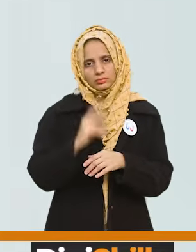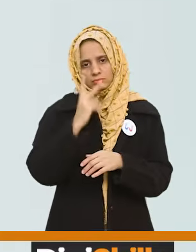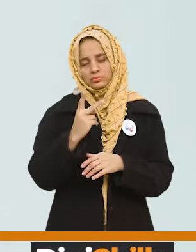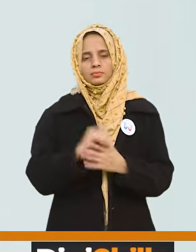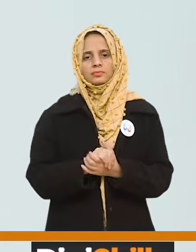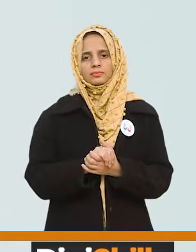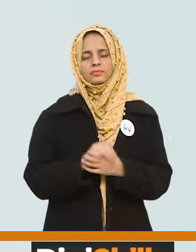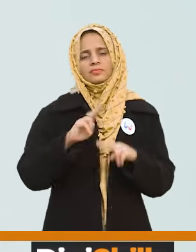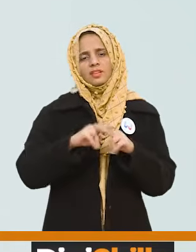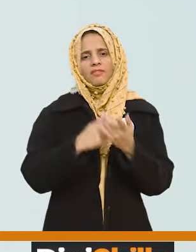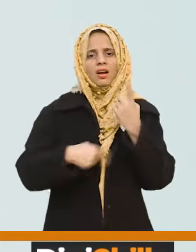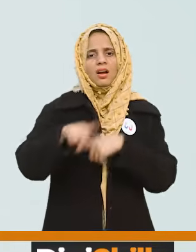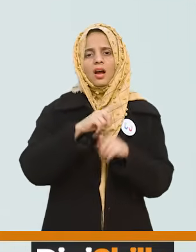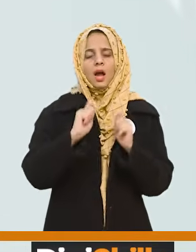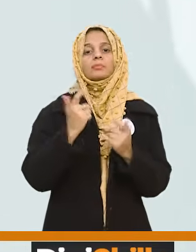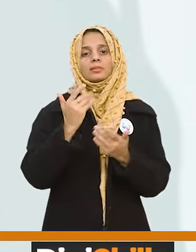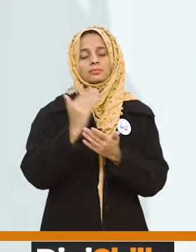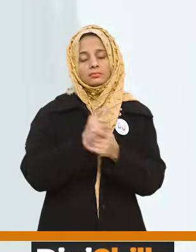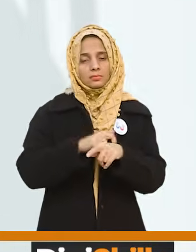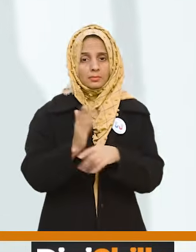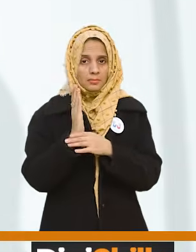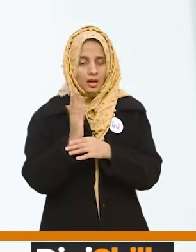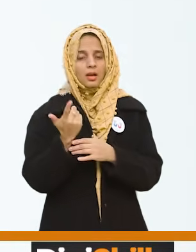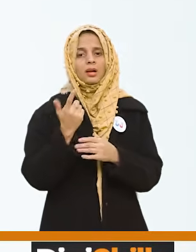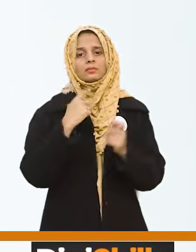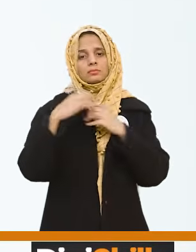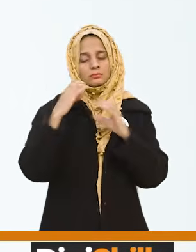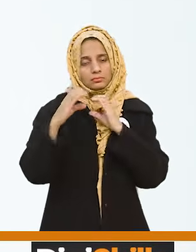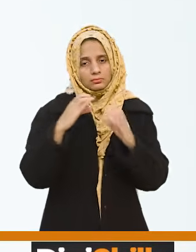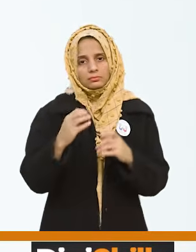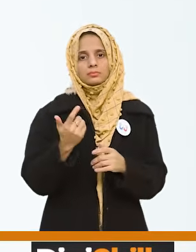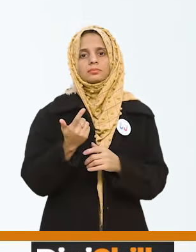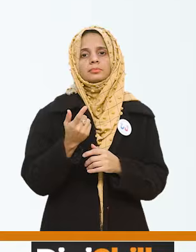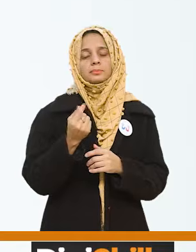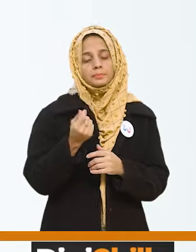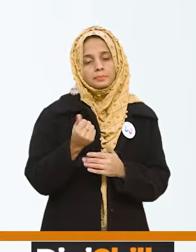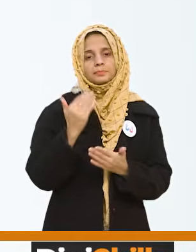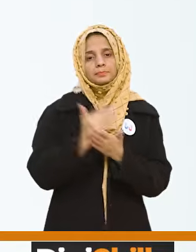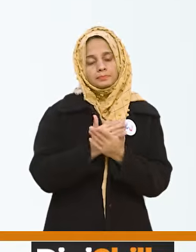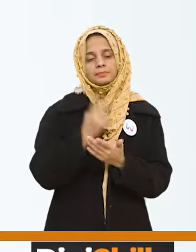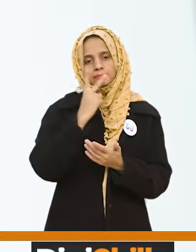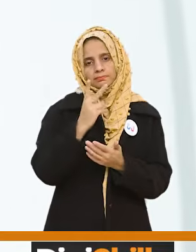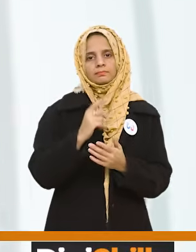Freelancing is all about maintaining your timeline, meeting it, and of course, the price